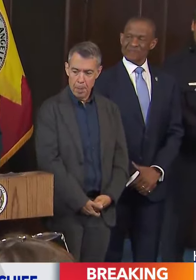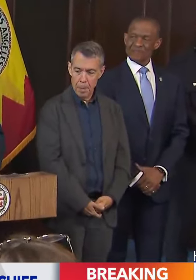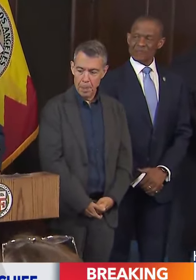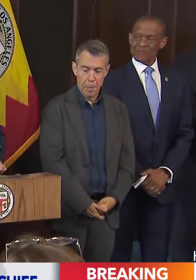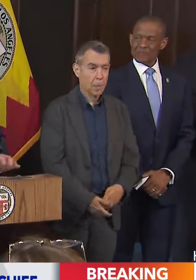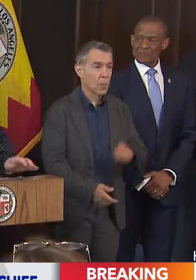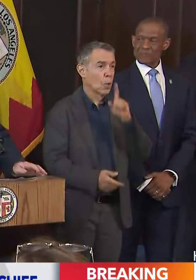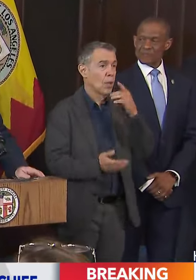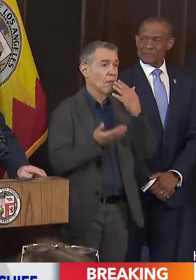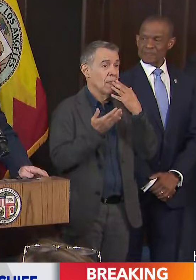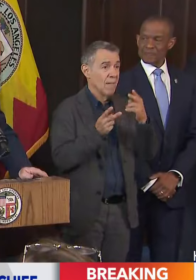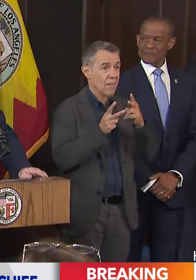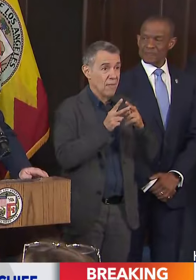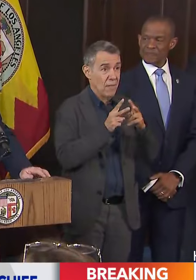CHIEF OF POLICE CHIEF.